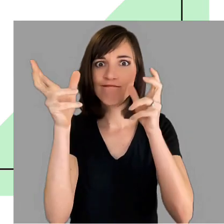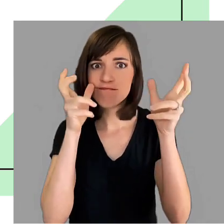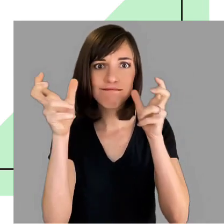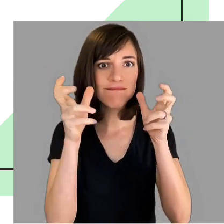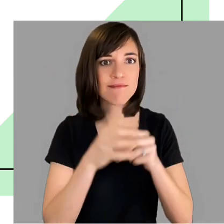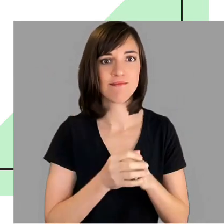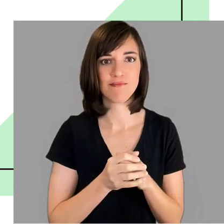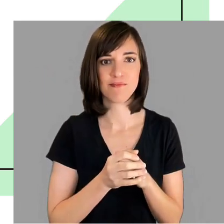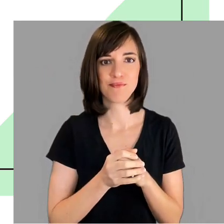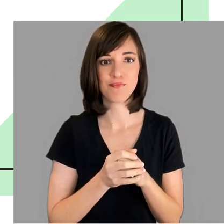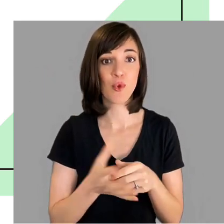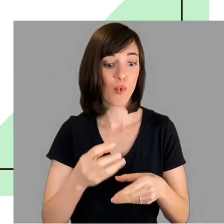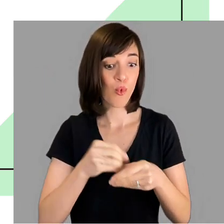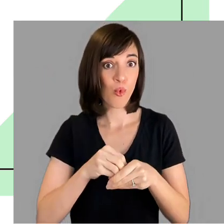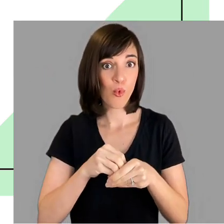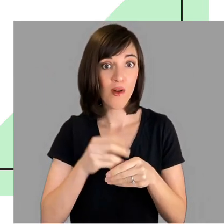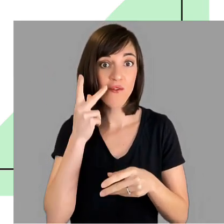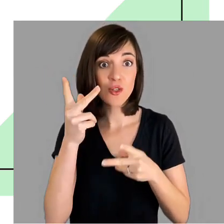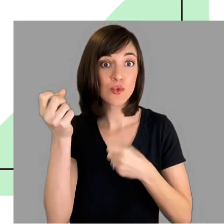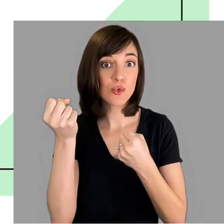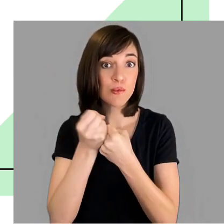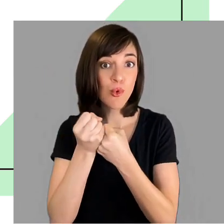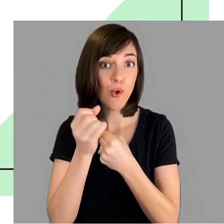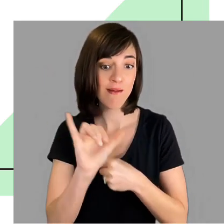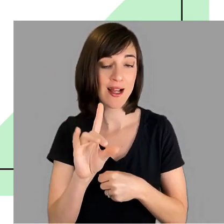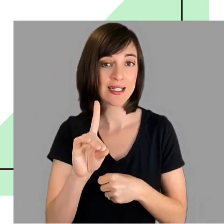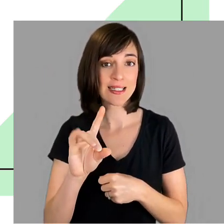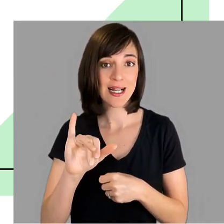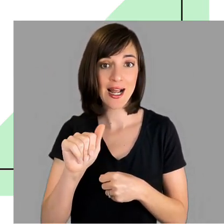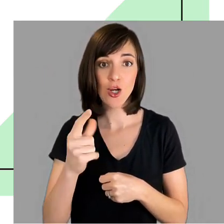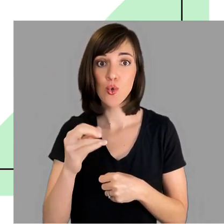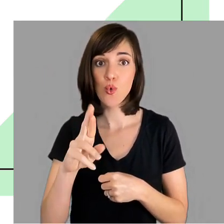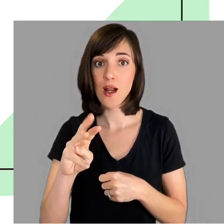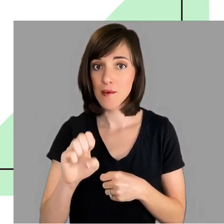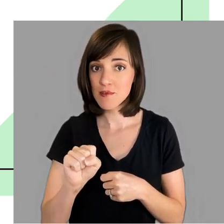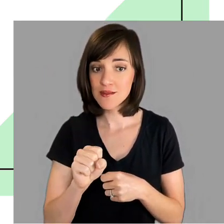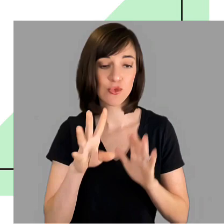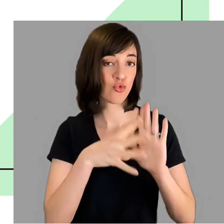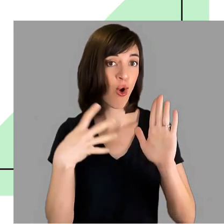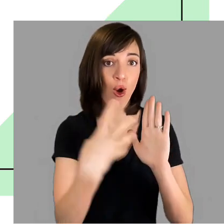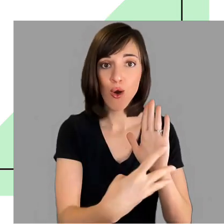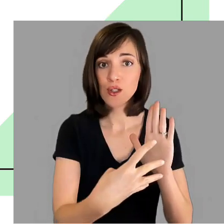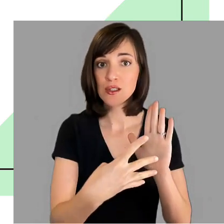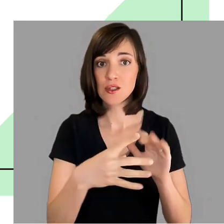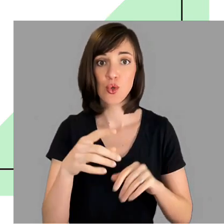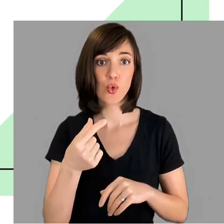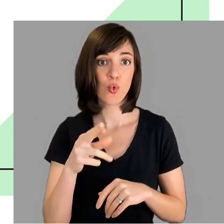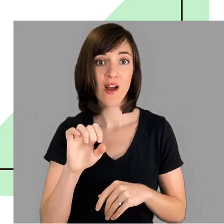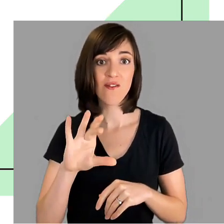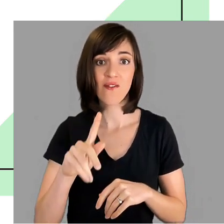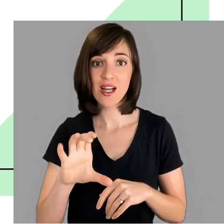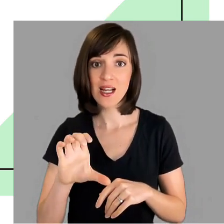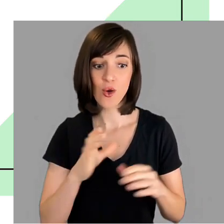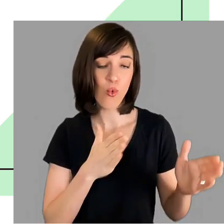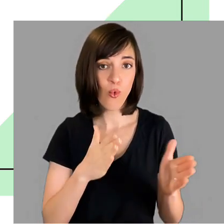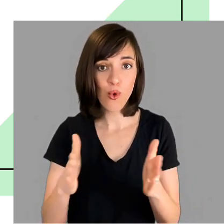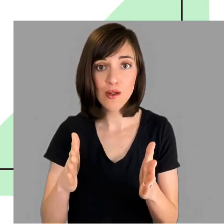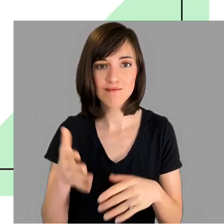incorporate visual aids like diagrams, charts, and graphic organizers to convey concepts and strategies.